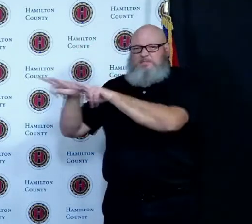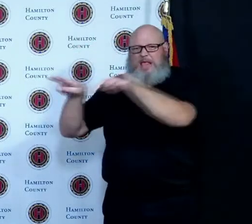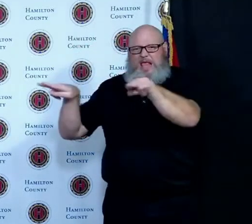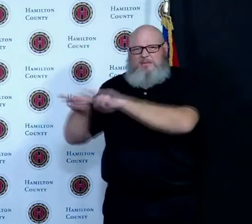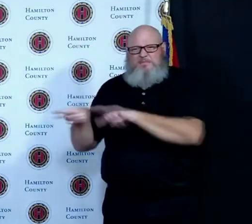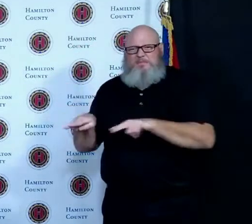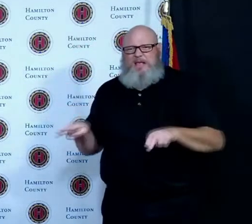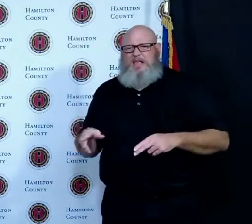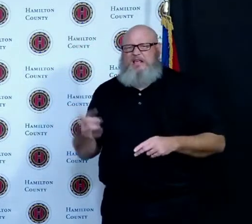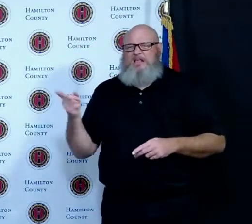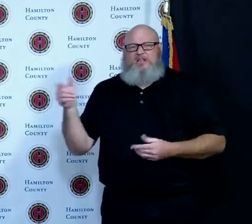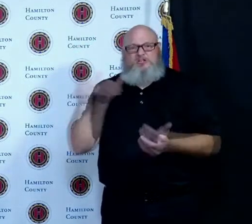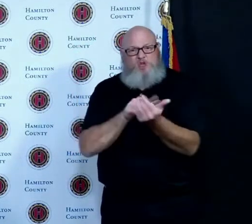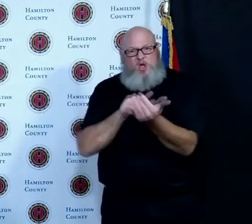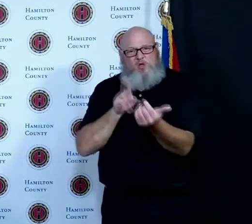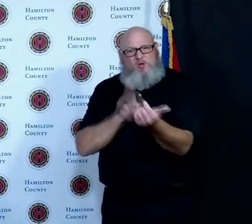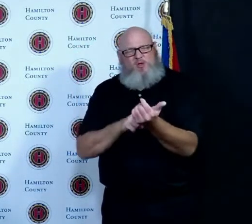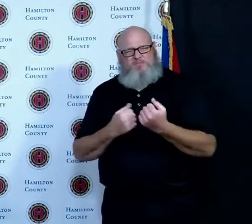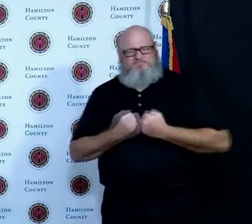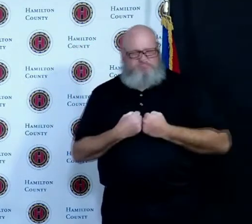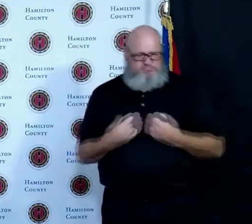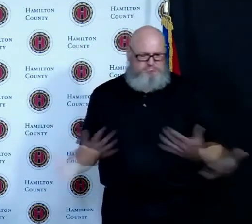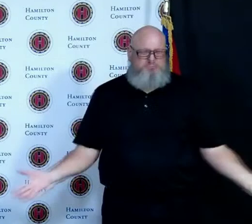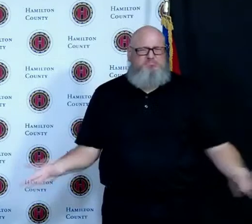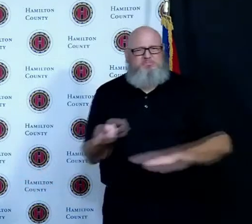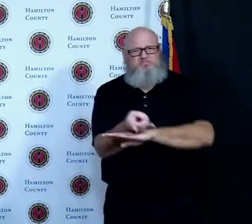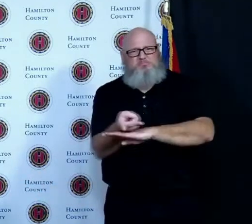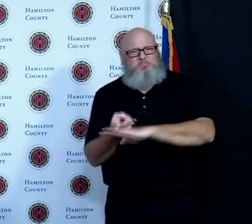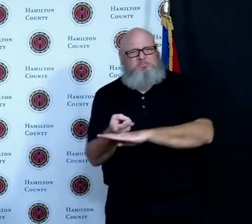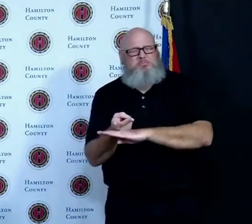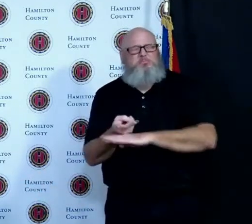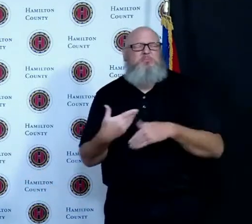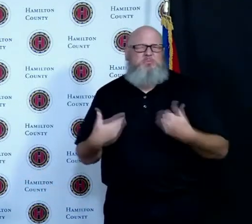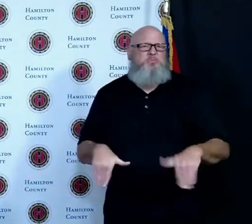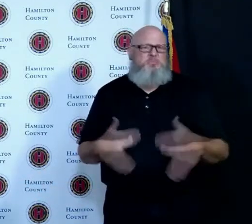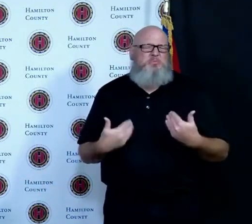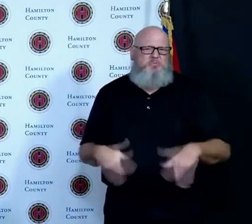like to see them get so that they can build some new capacity and have some room for new patients